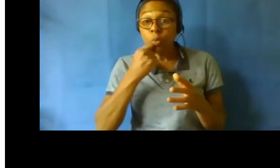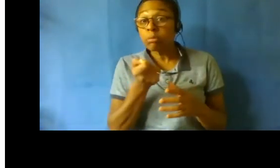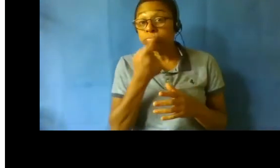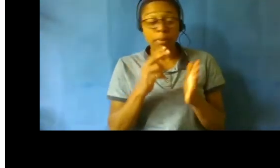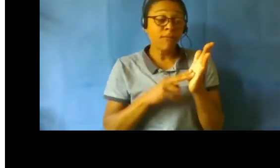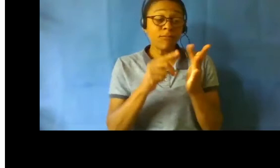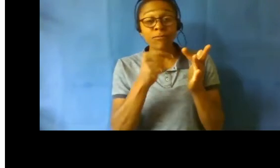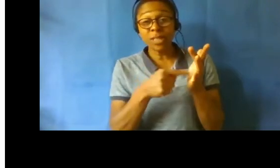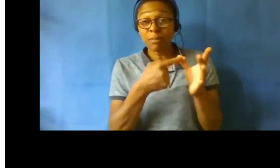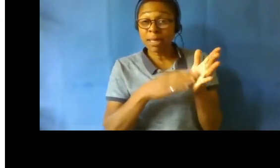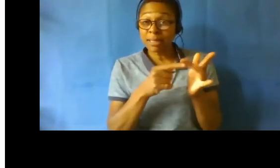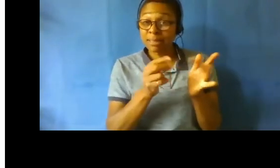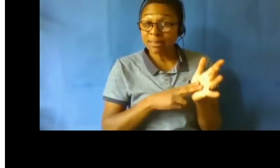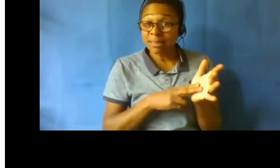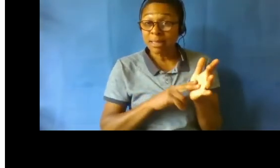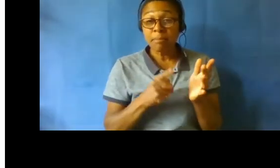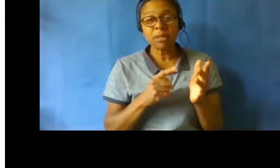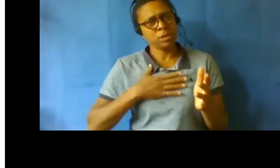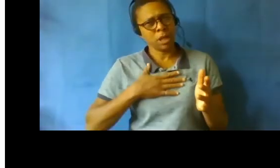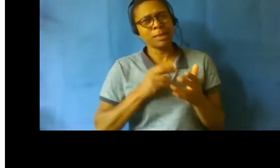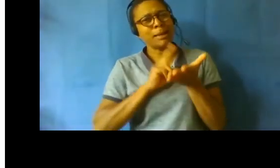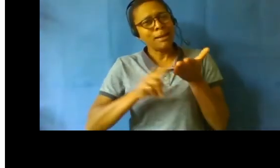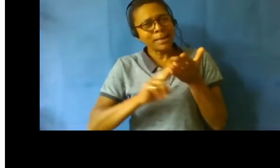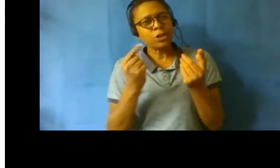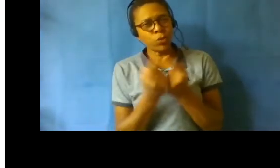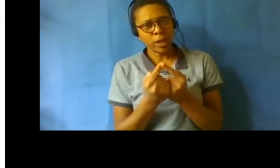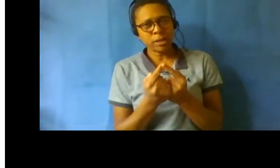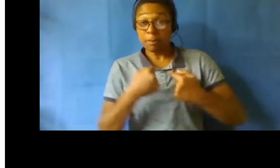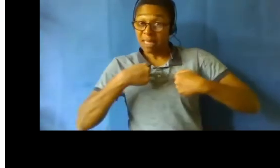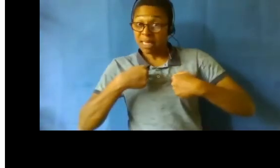for a sore throat it's always been garlic tea there are fewer side-effects